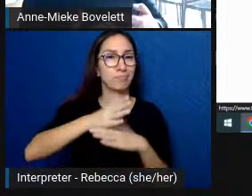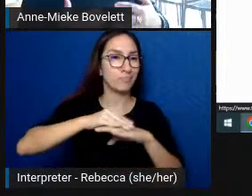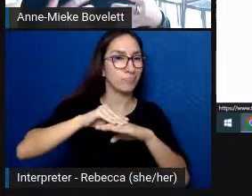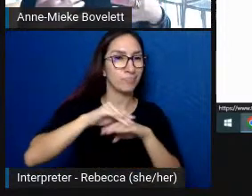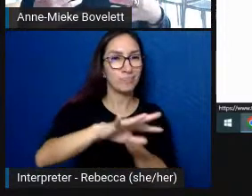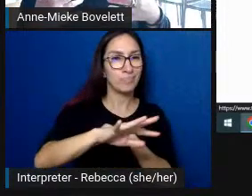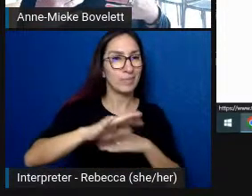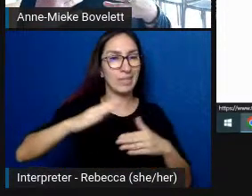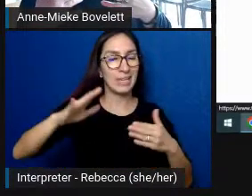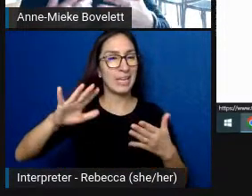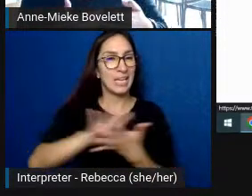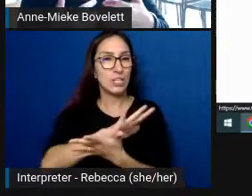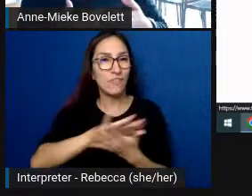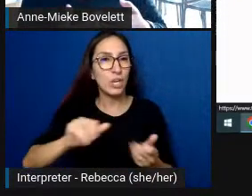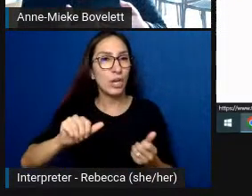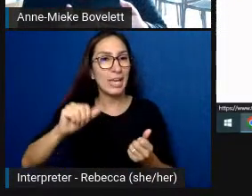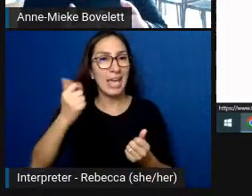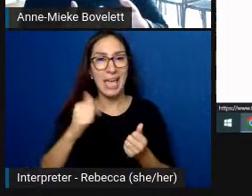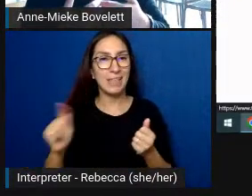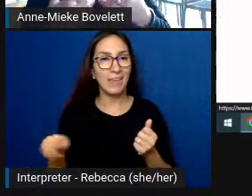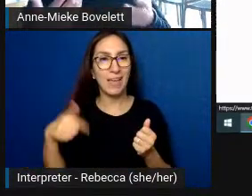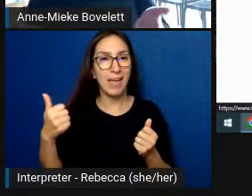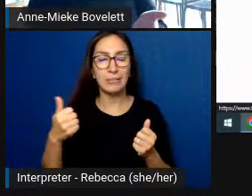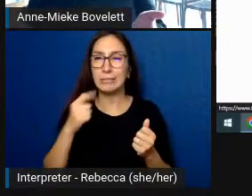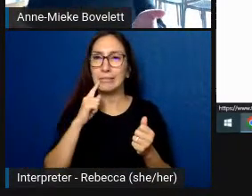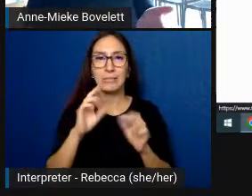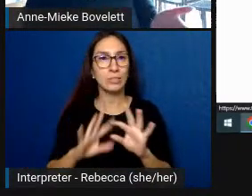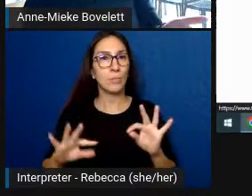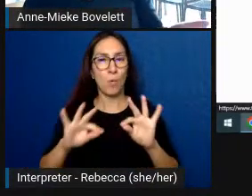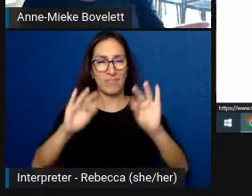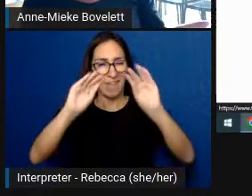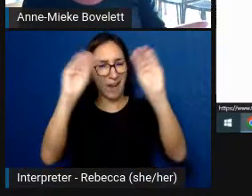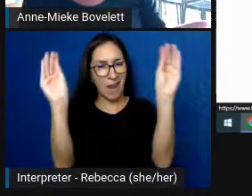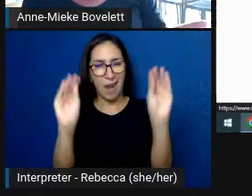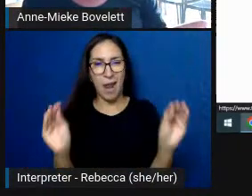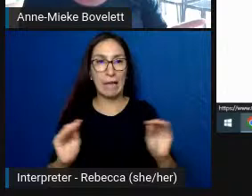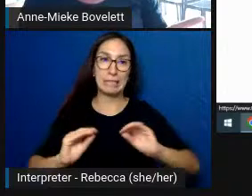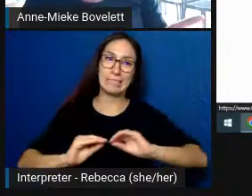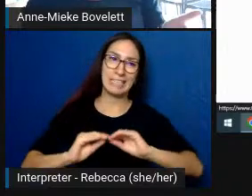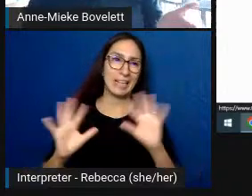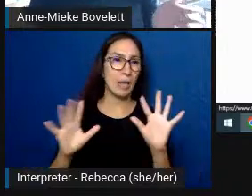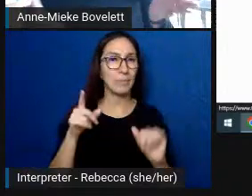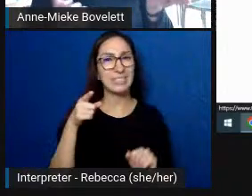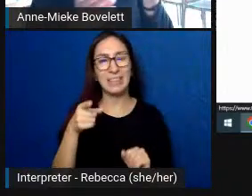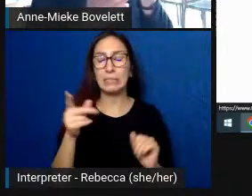which means it has great contrast. And that these styling is not interfering with anything else.